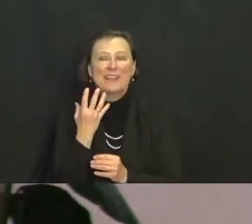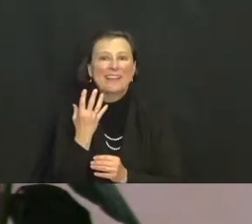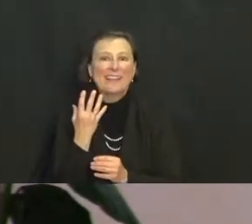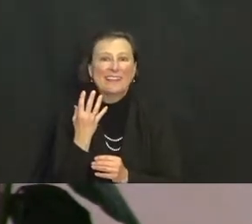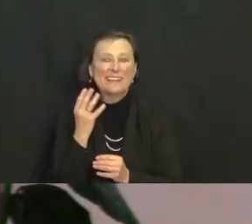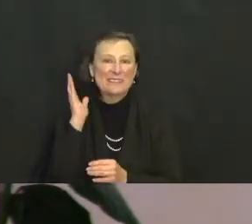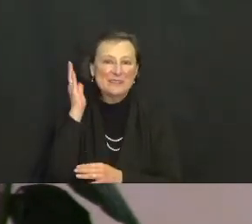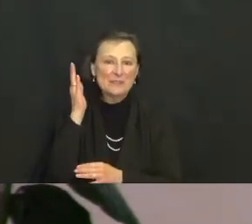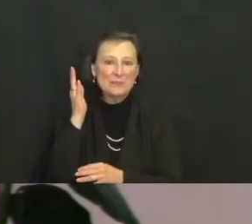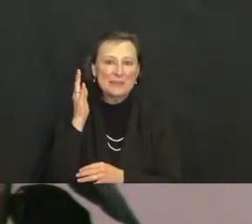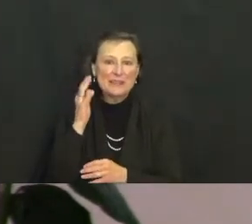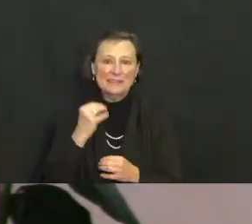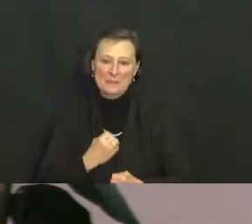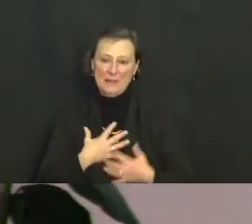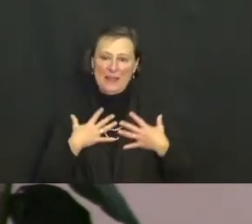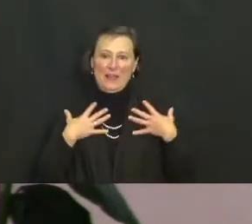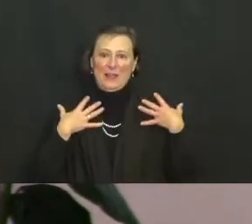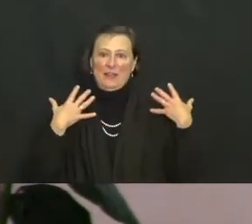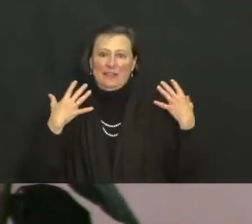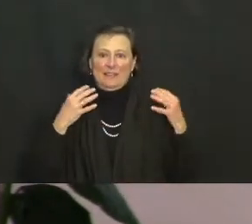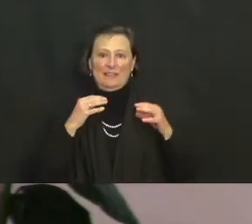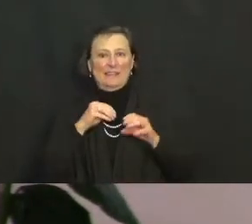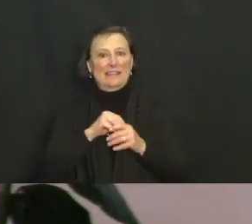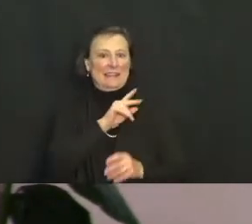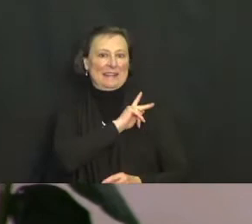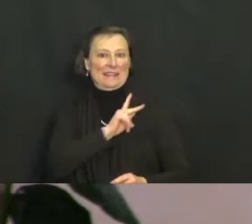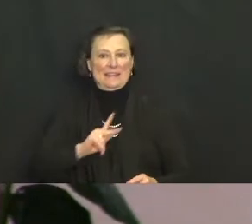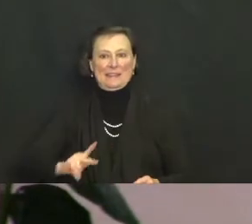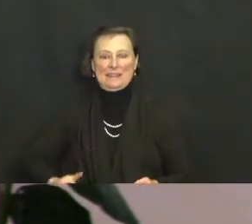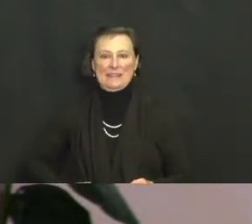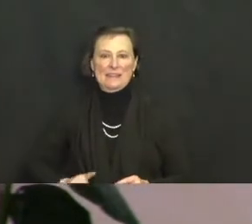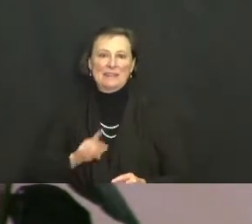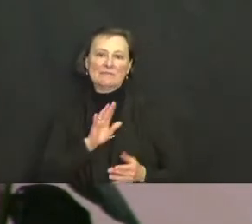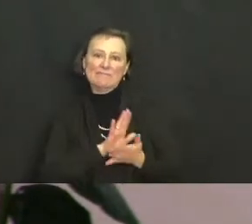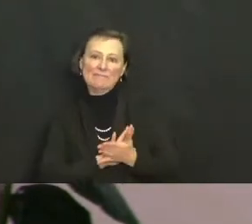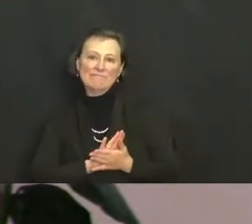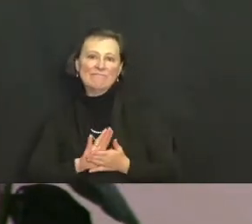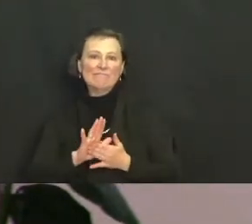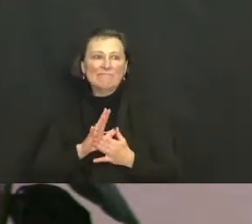Inspiringly delivered in King’s cadenced and compelling voice.